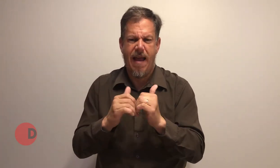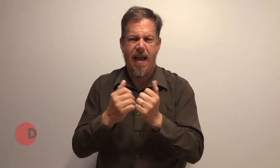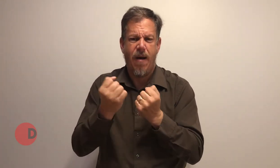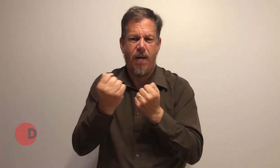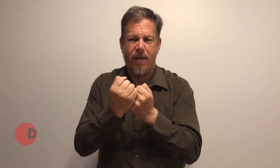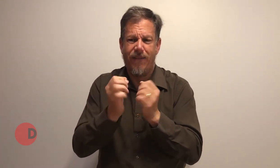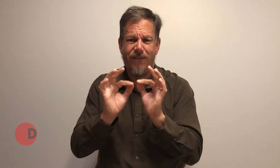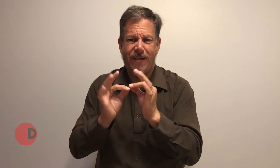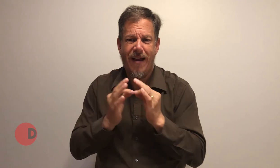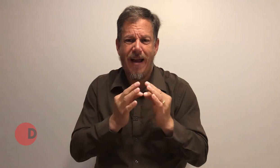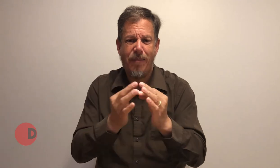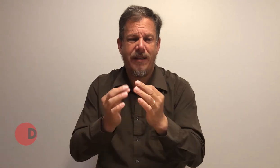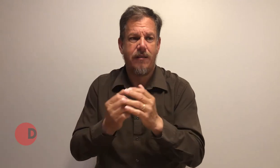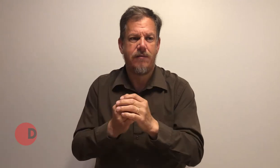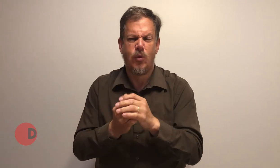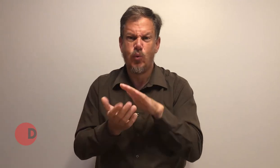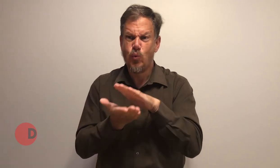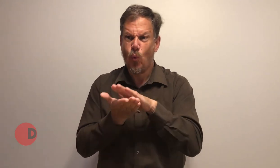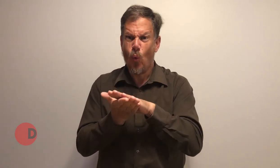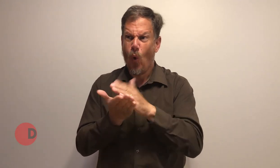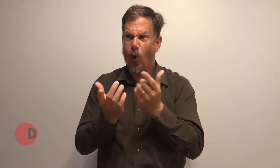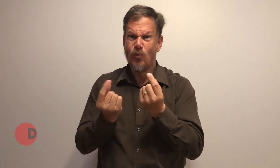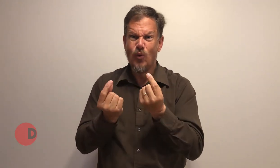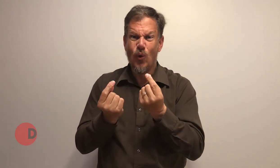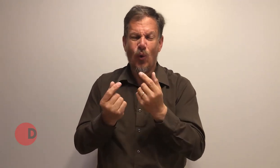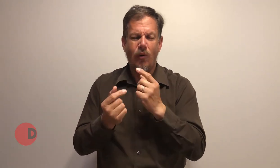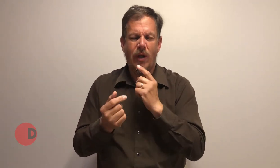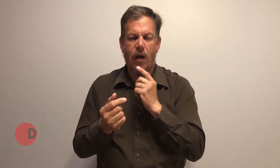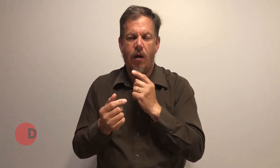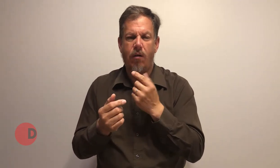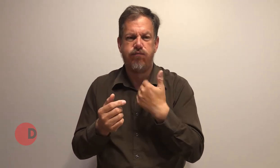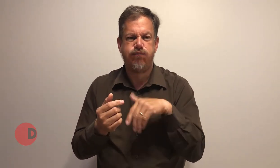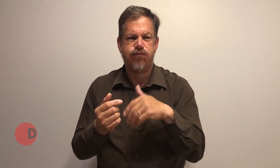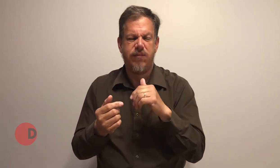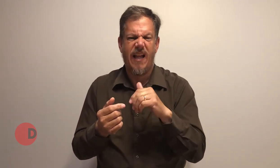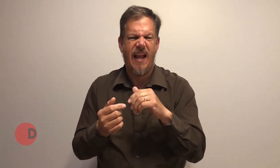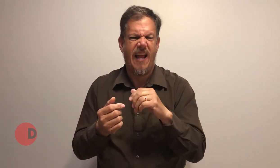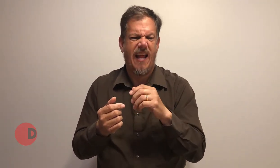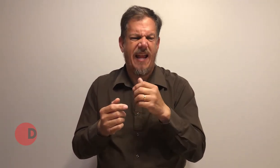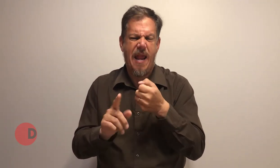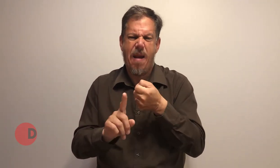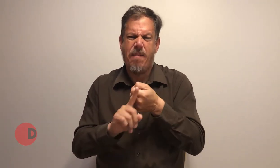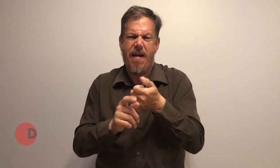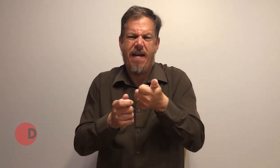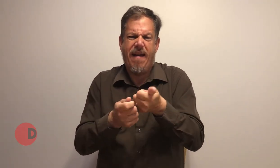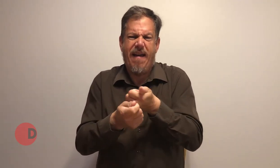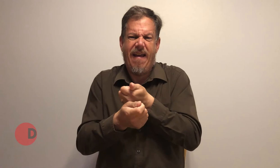how to support families and dealing with schools has impacted everything.